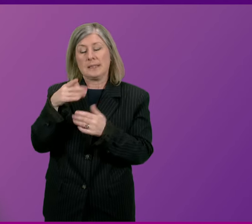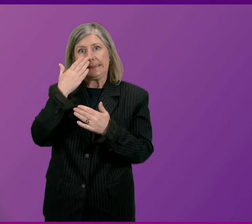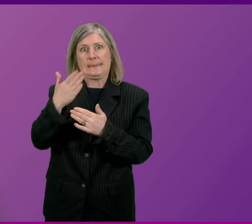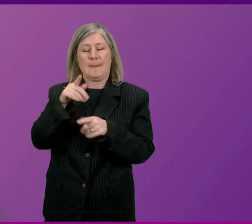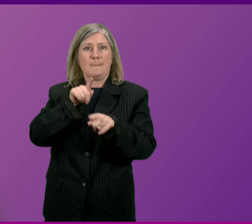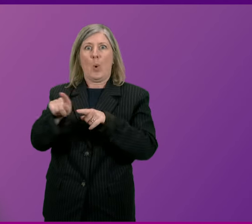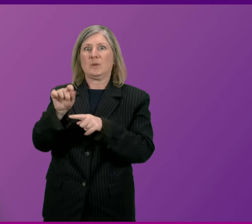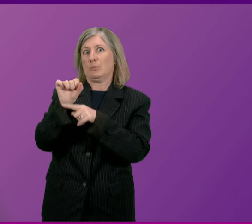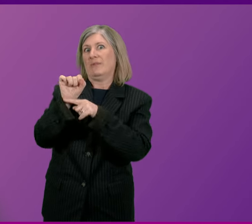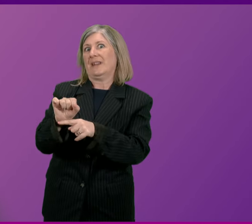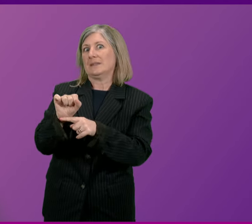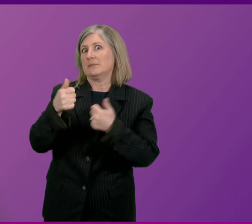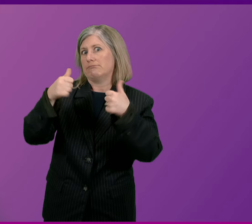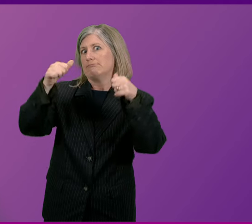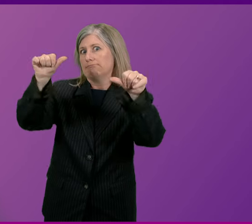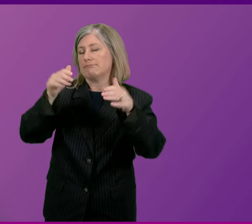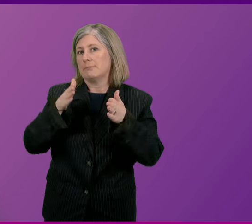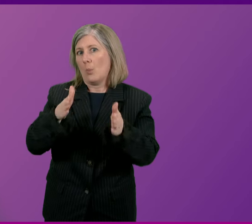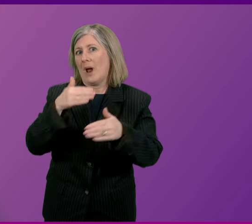and life-affirming movement, and it has been inspirational in improving